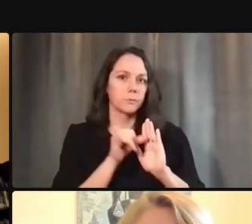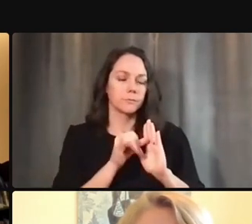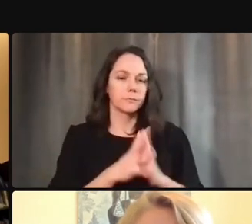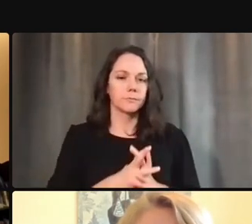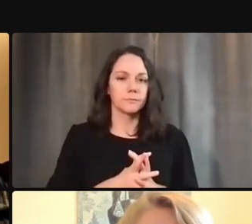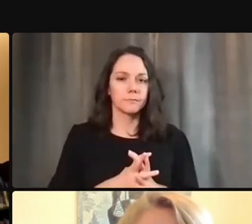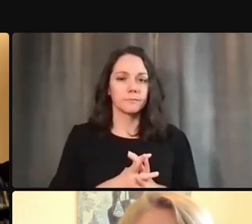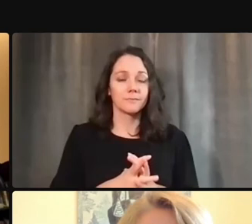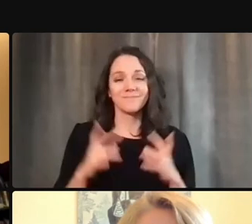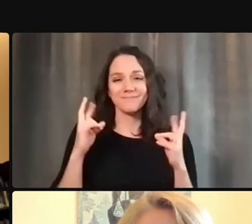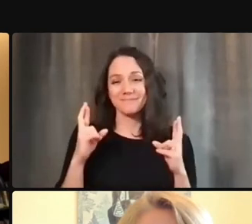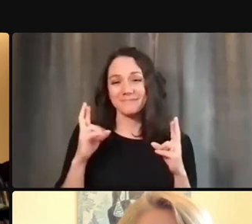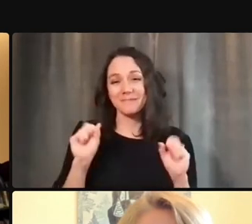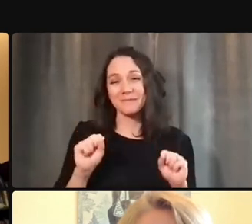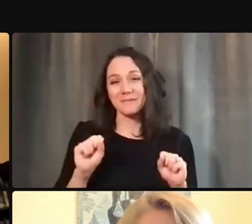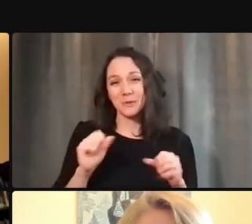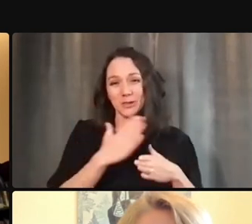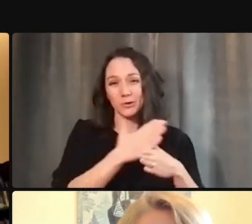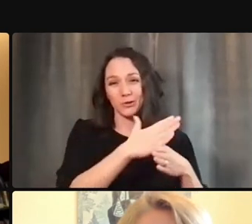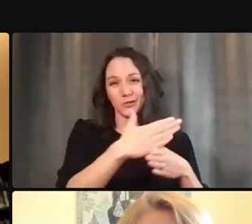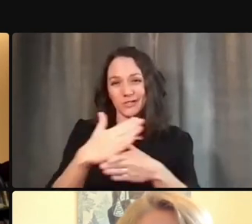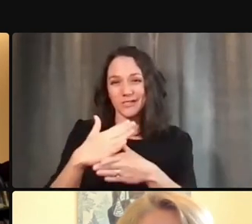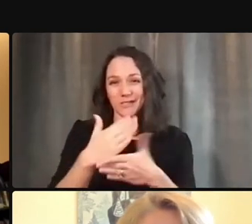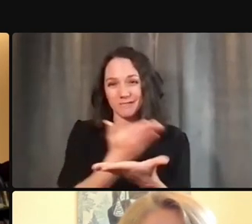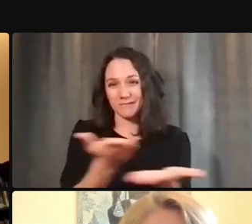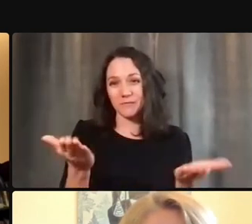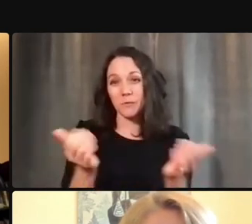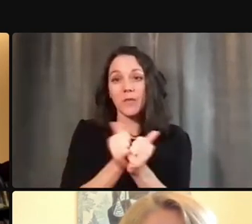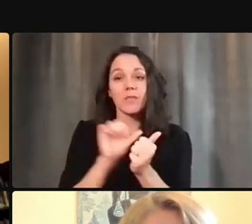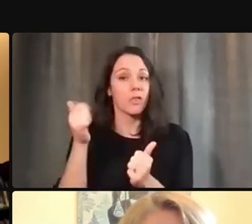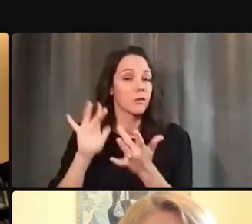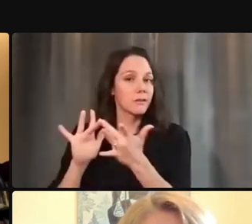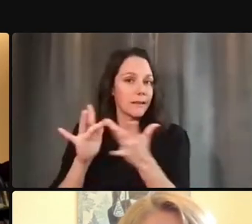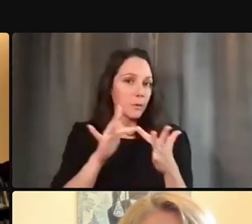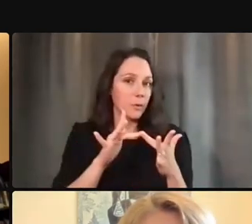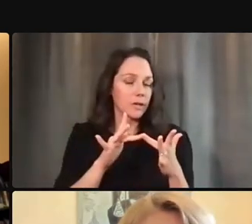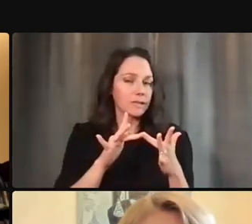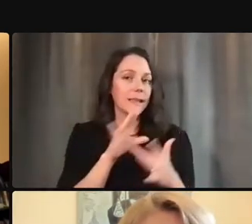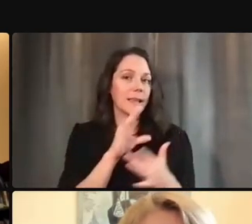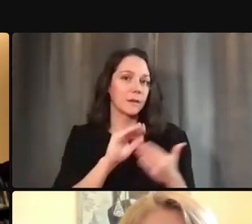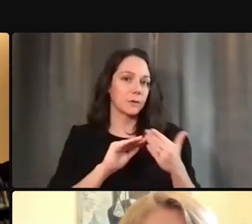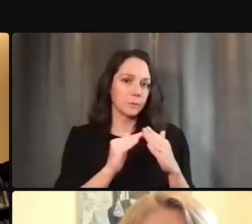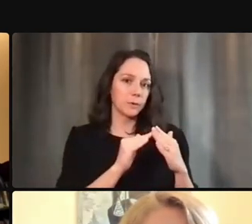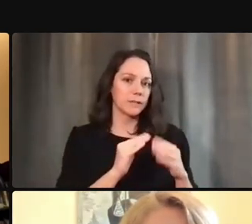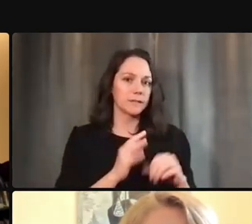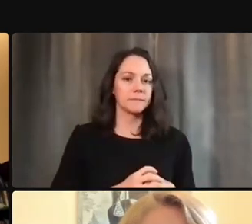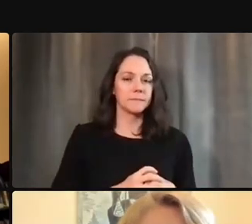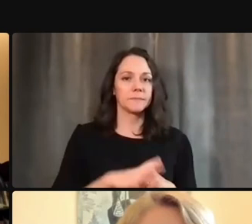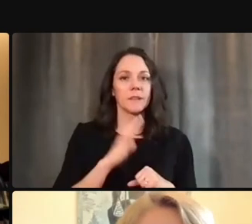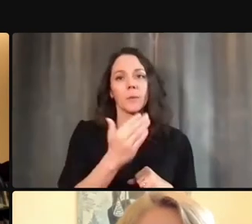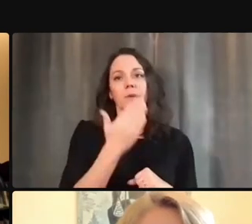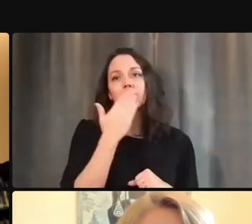can please share that out with other networks and other communities. I want to thank Monica Zimmerman,